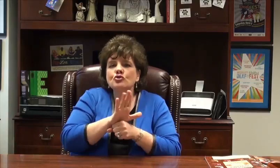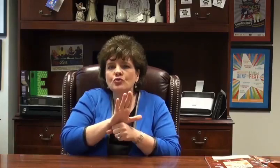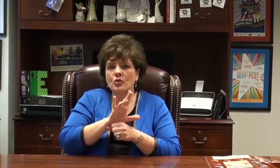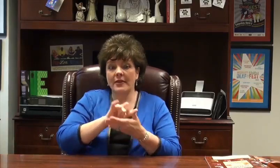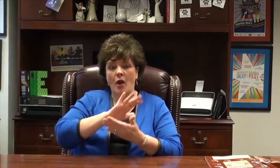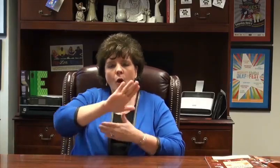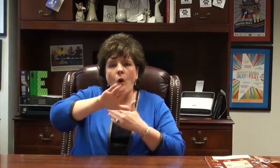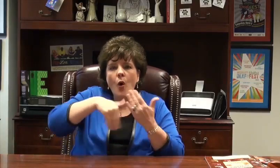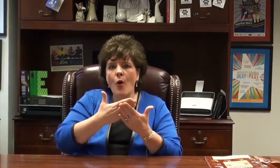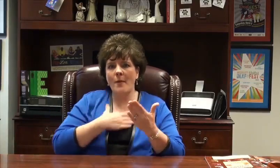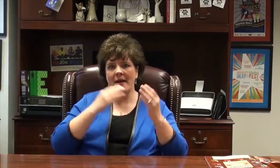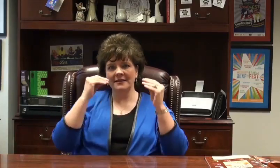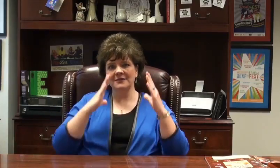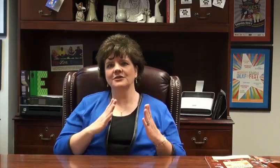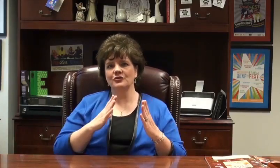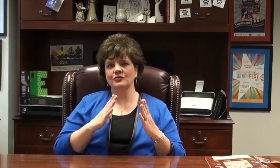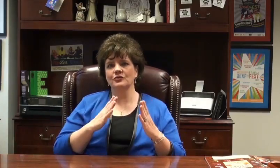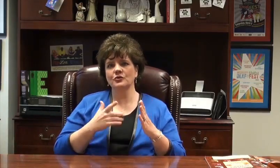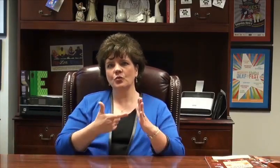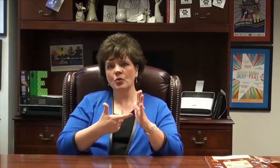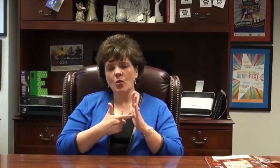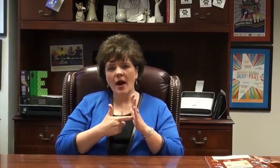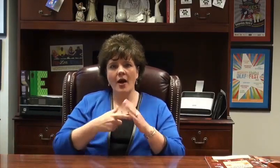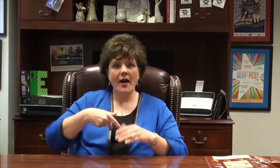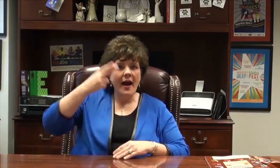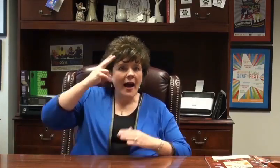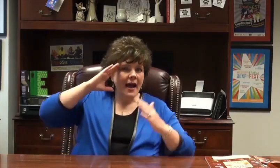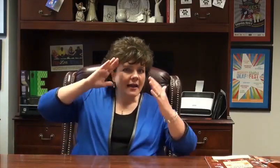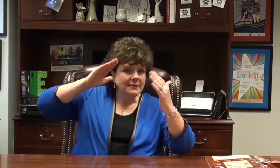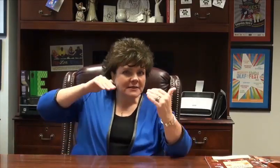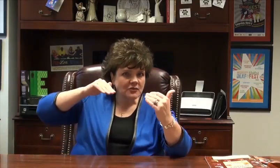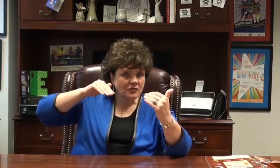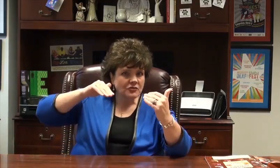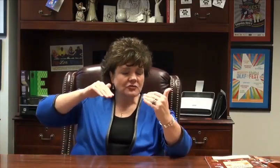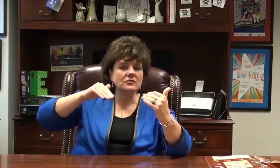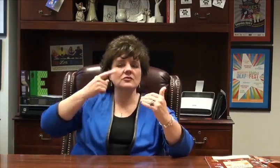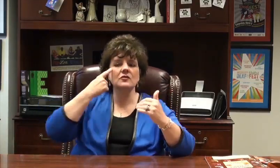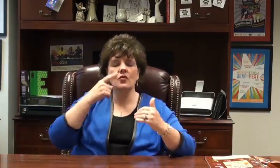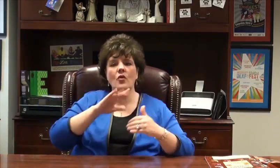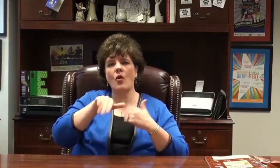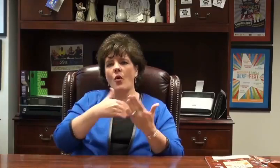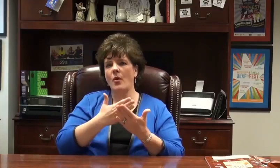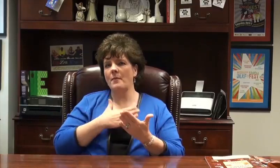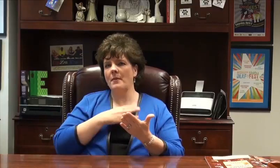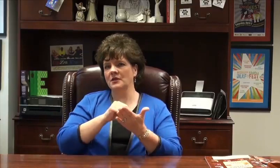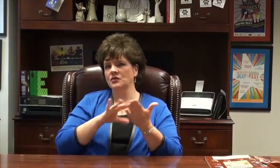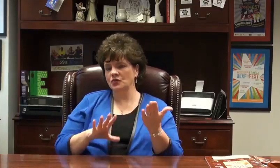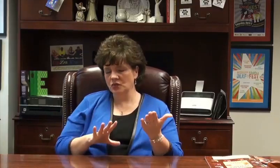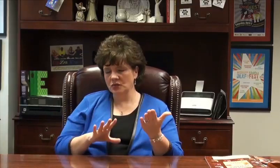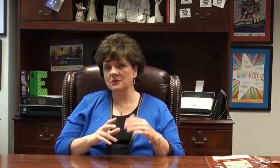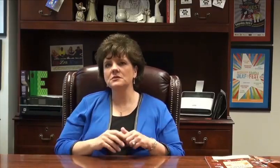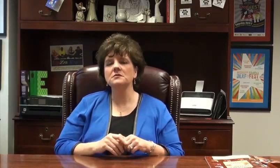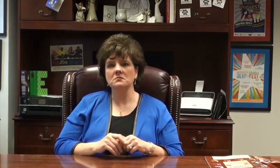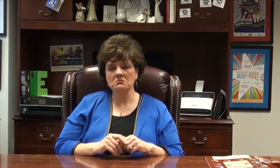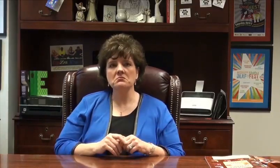ensure that all of my teachers have high expectations for all my students.